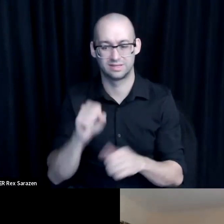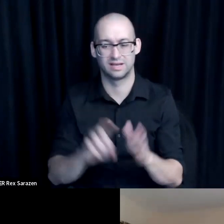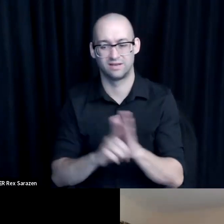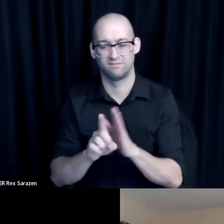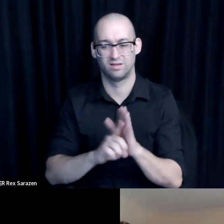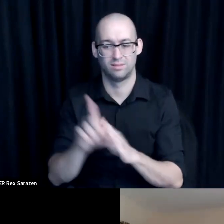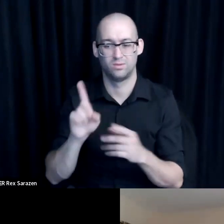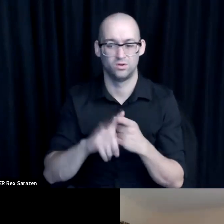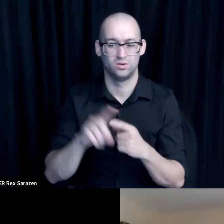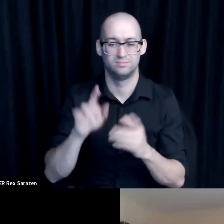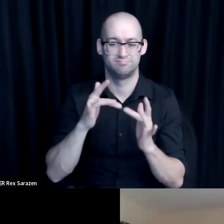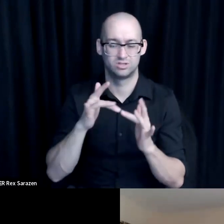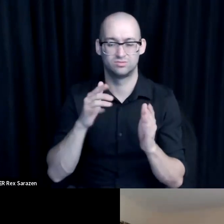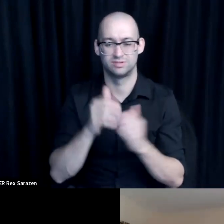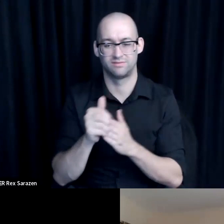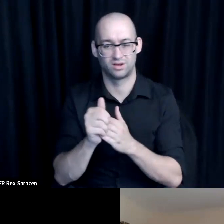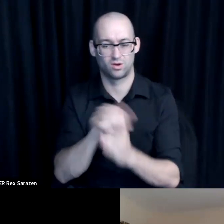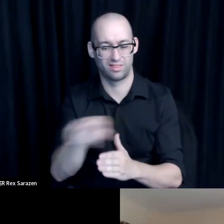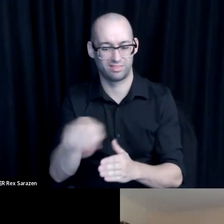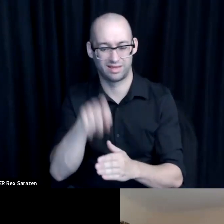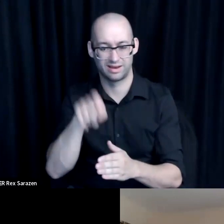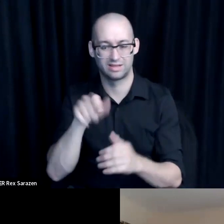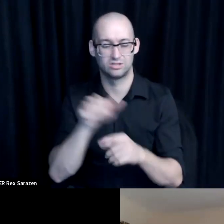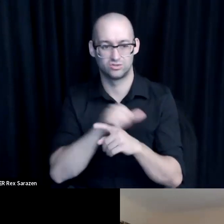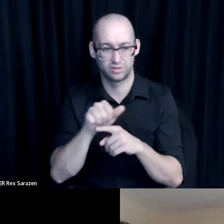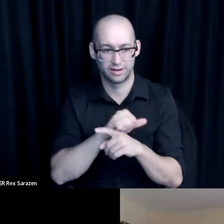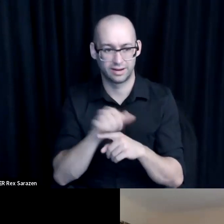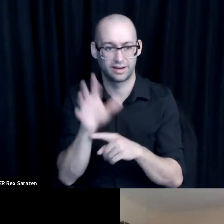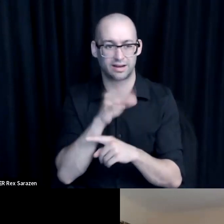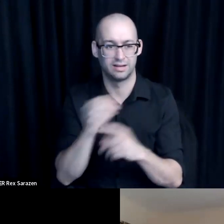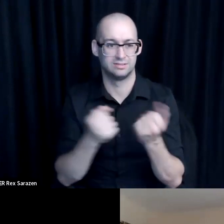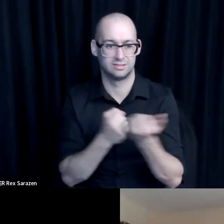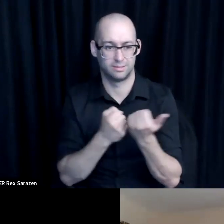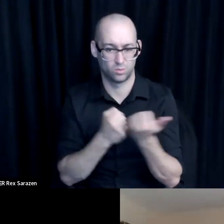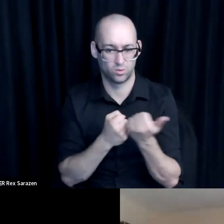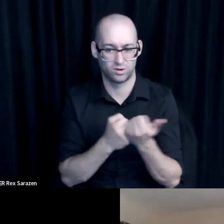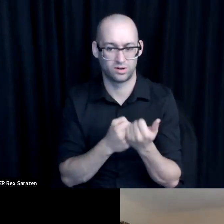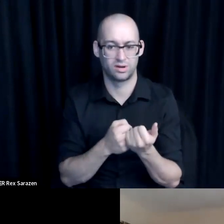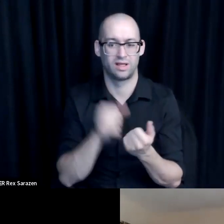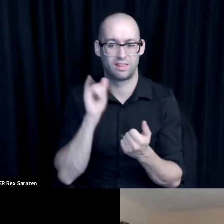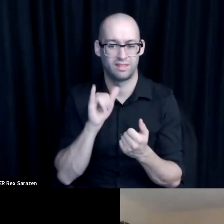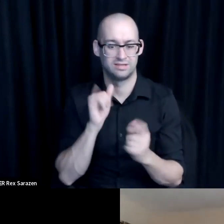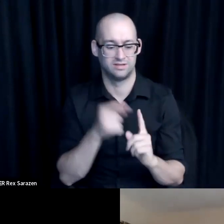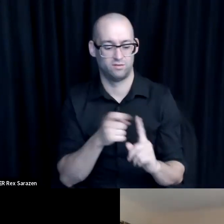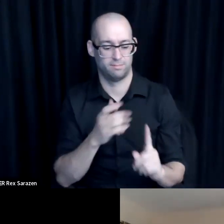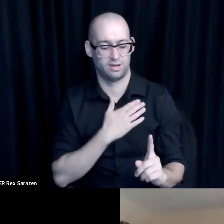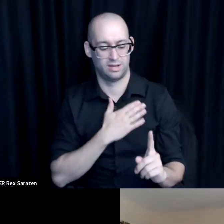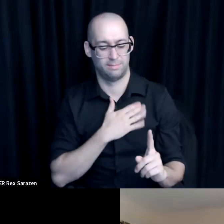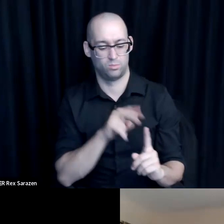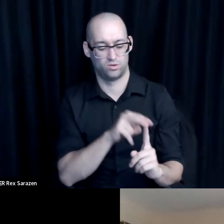But you know, they need they need training. They need to other supports and things like that. And that's that's where, at least from from my perspective, I don't know what our best